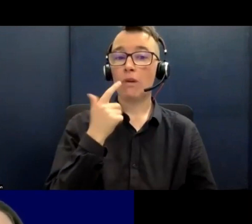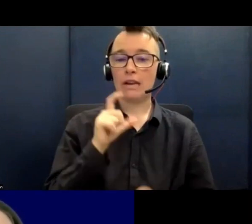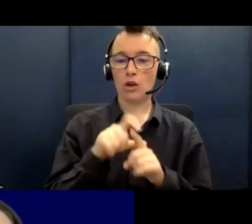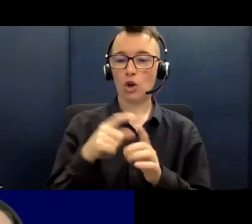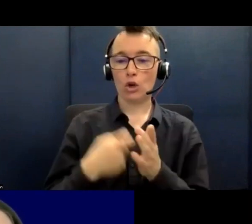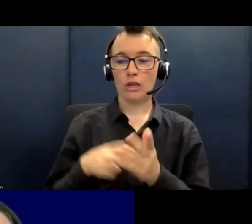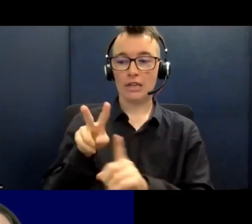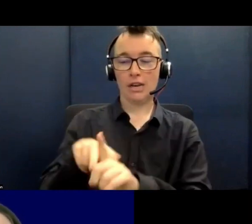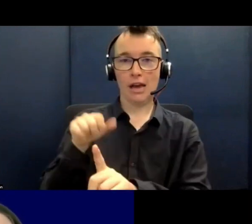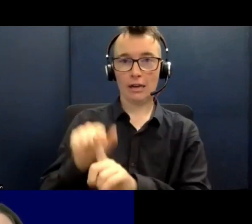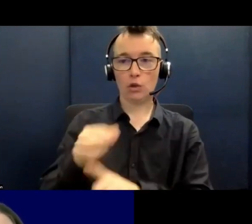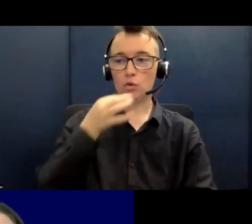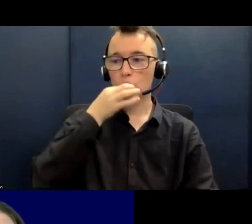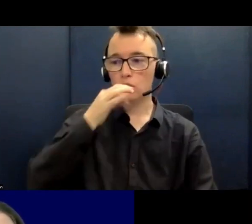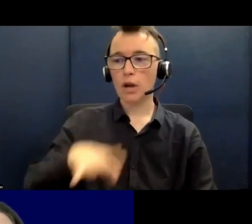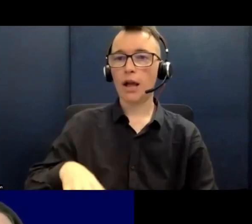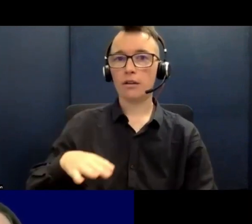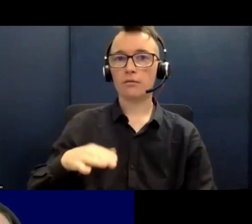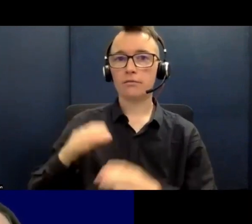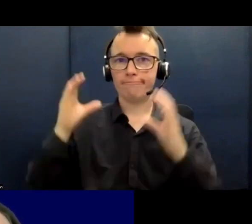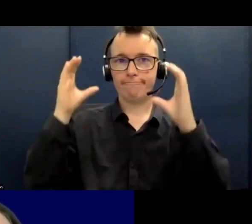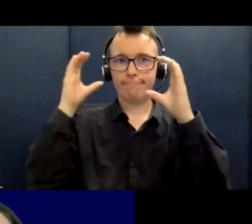or do they have to rely on doing their own research?